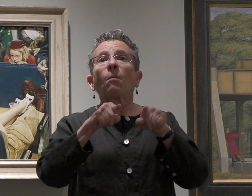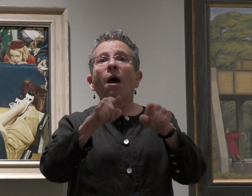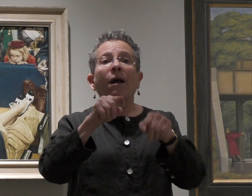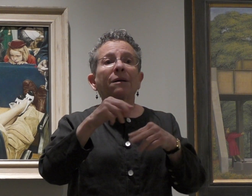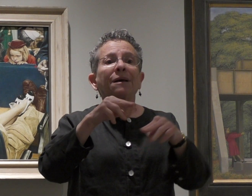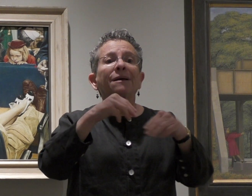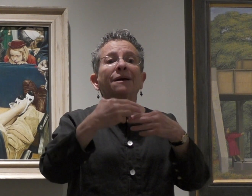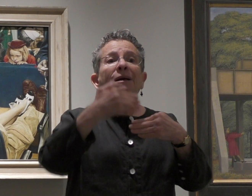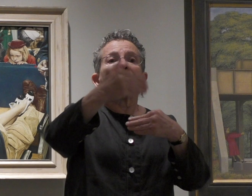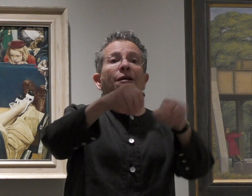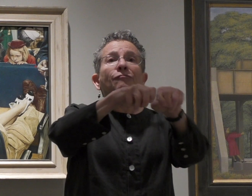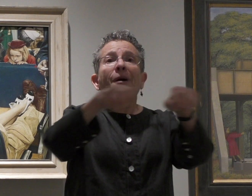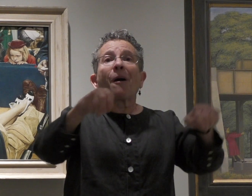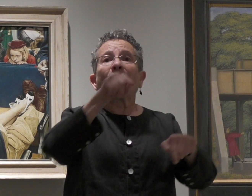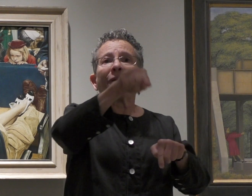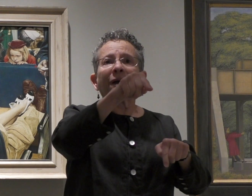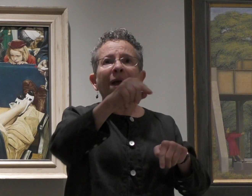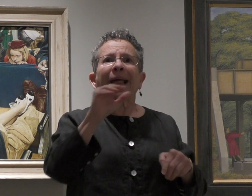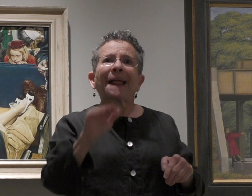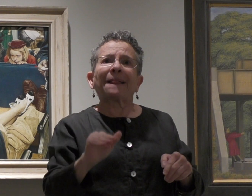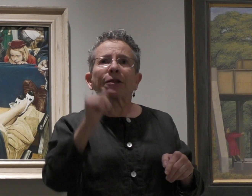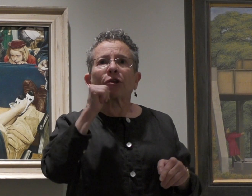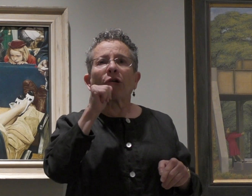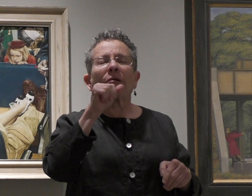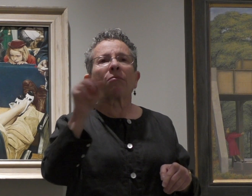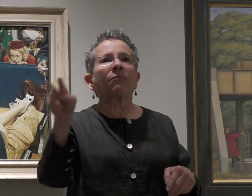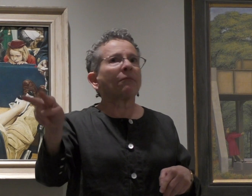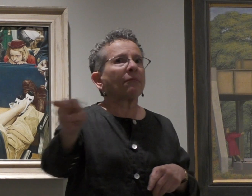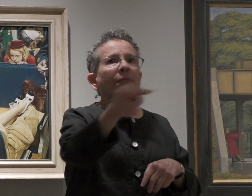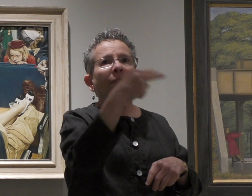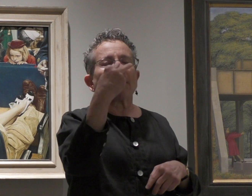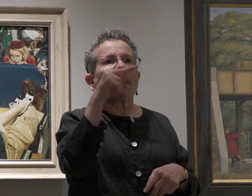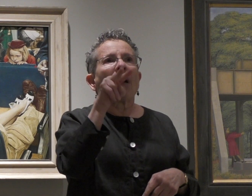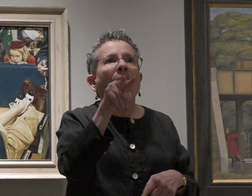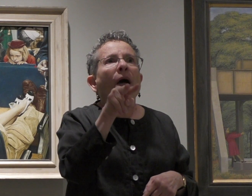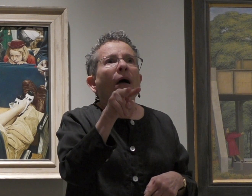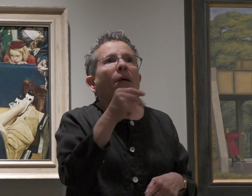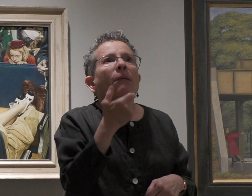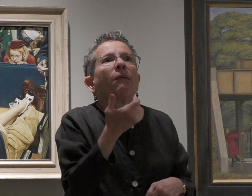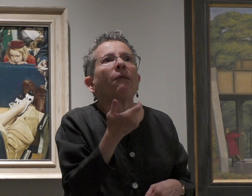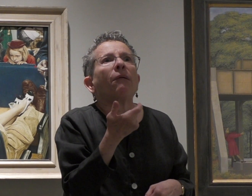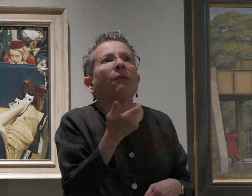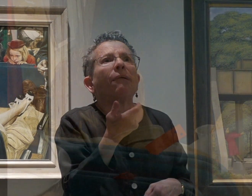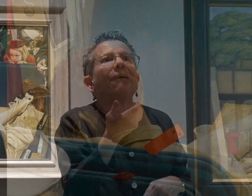While in the seat in front of them, a young girl sits backward, resting her chin on her seat, gawking at them.